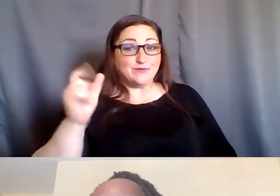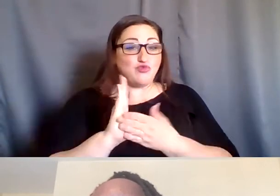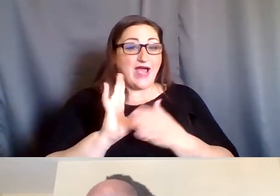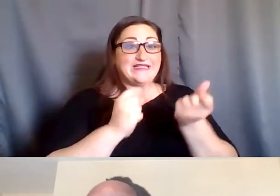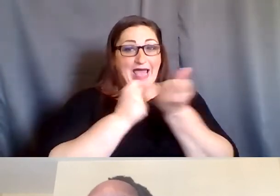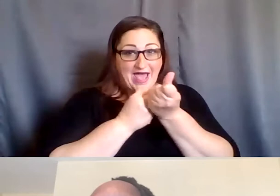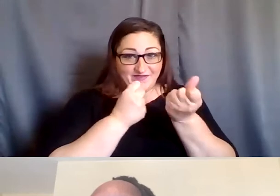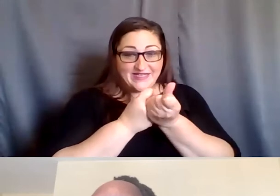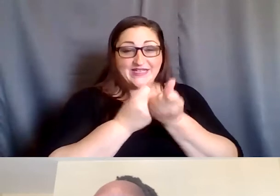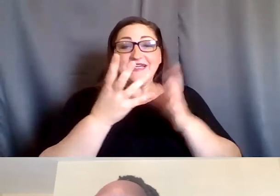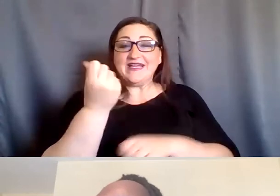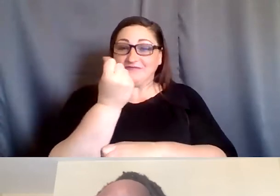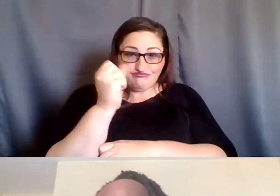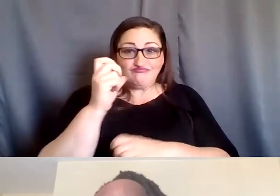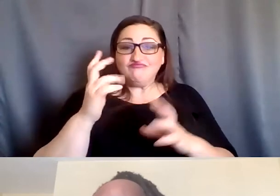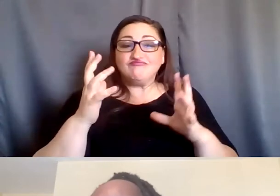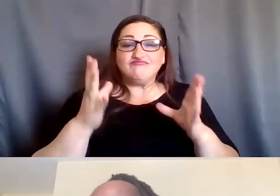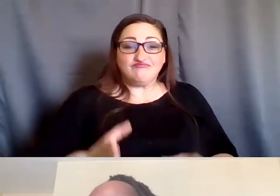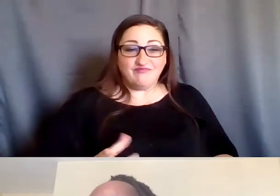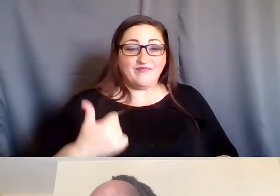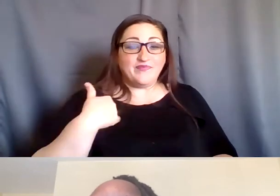I’m the mind behind CrutchesAndSpice.com.